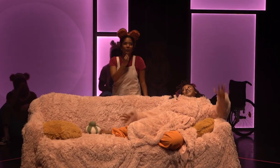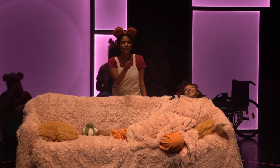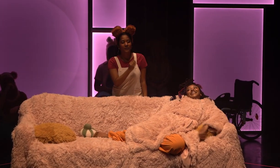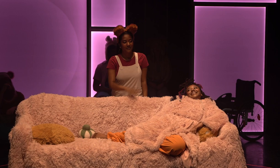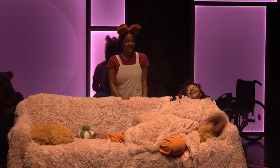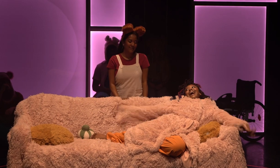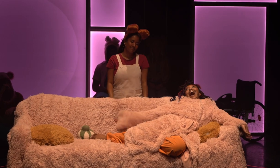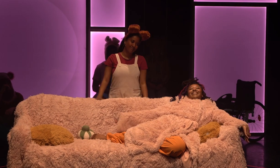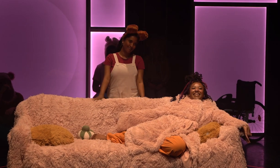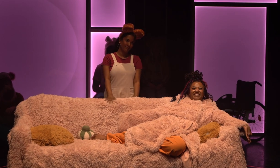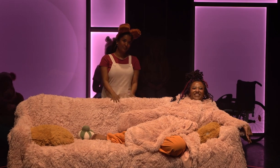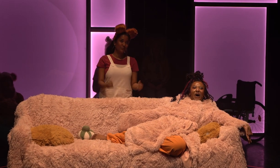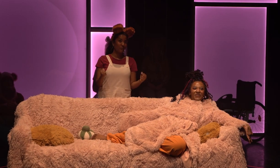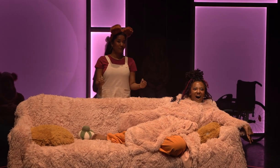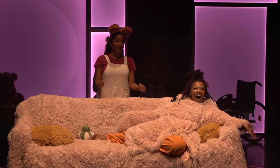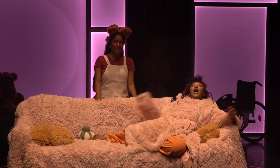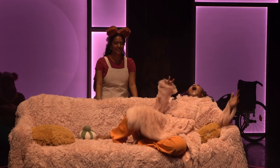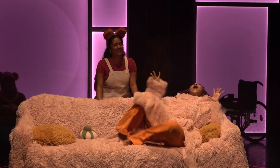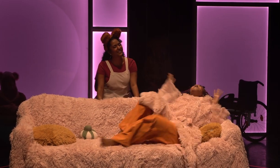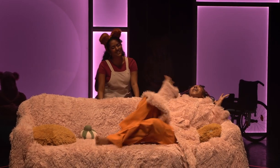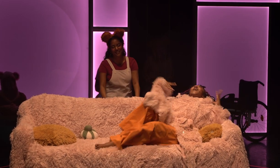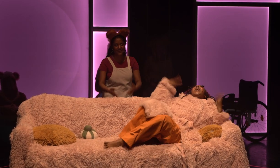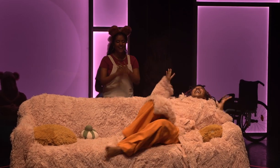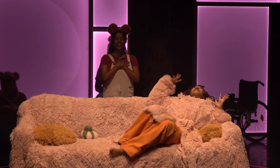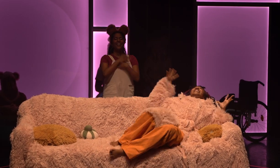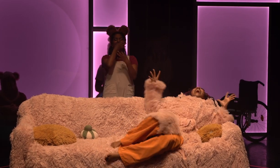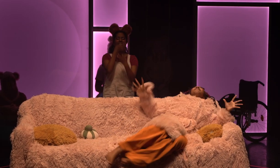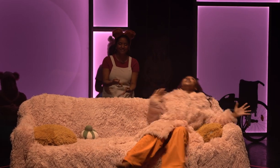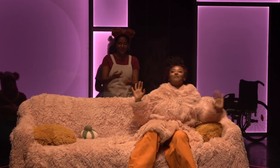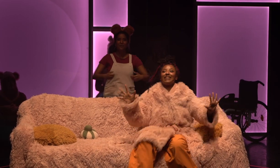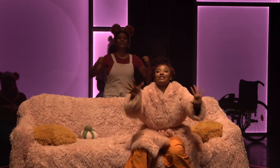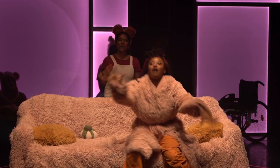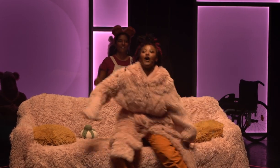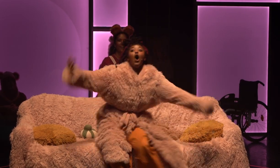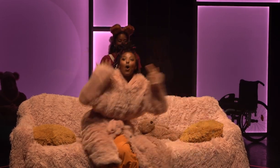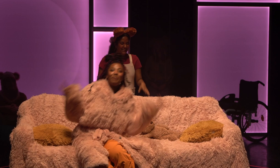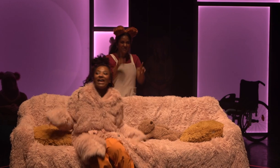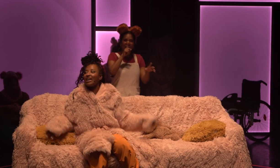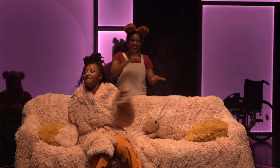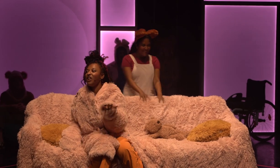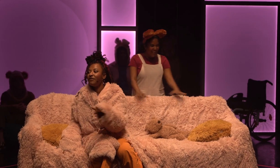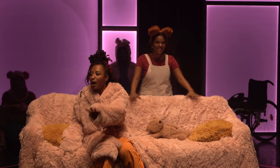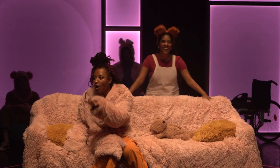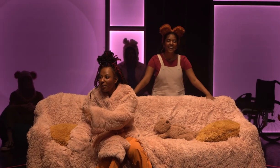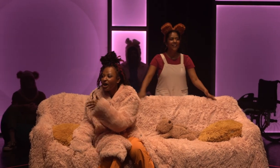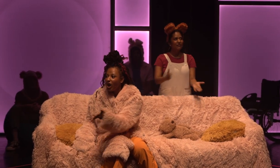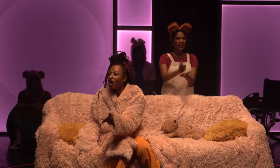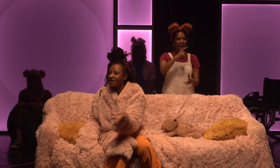this sofa! Oh my God I am in love with this sofa. All pink and fluffy, like proper classy